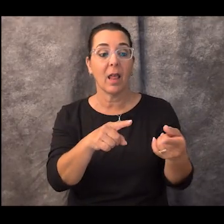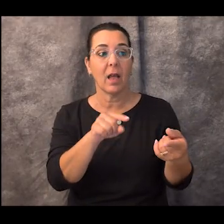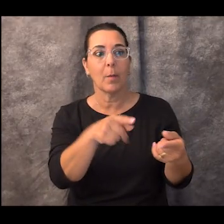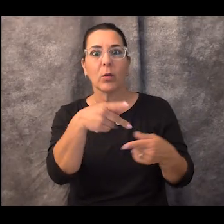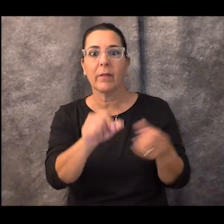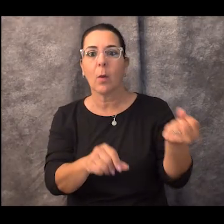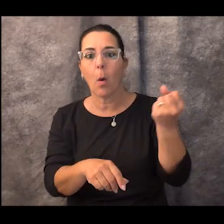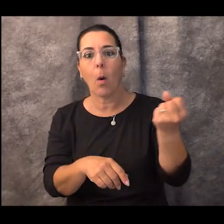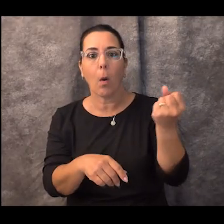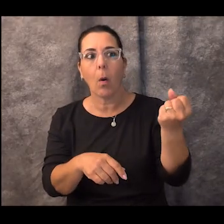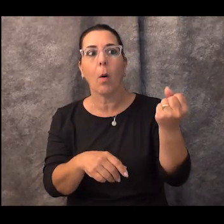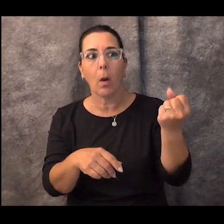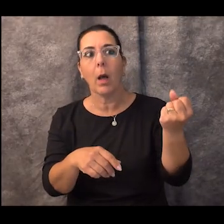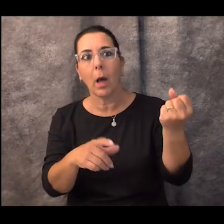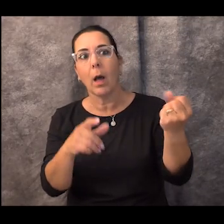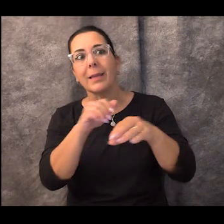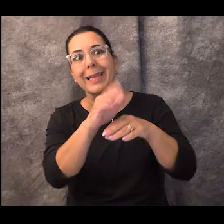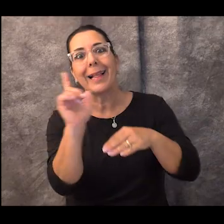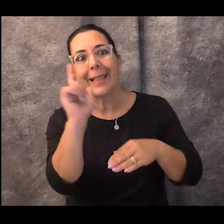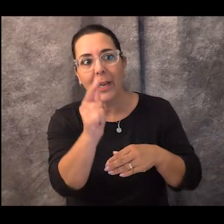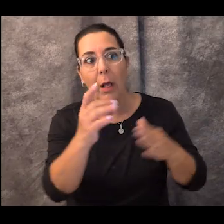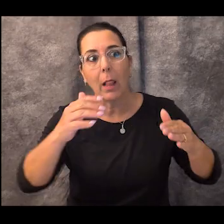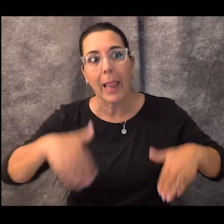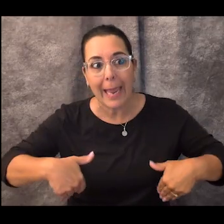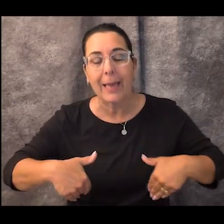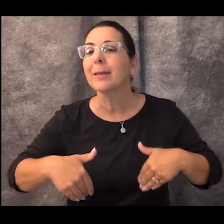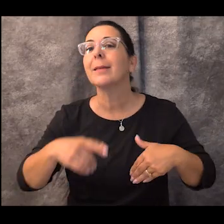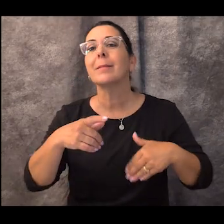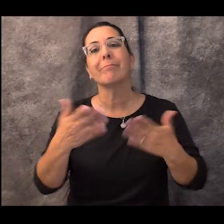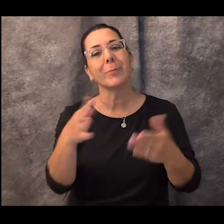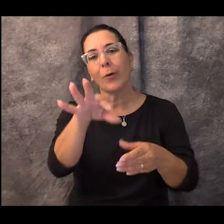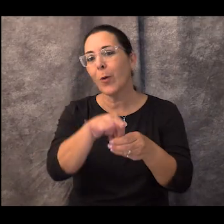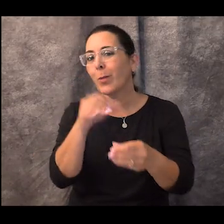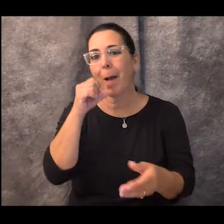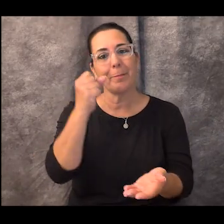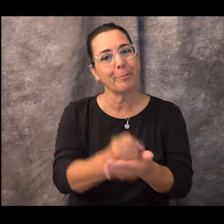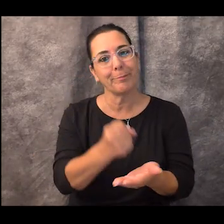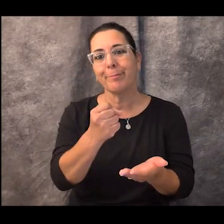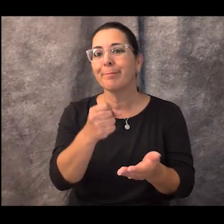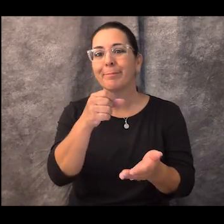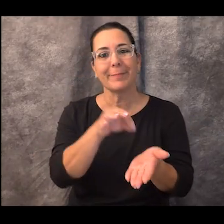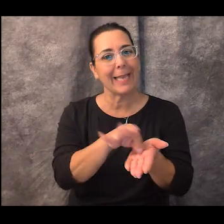ahead of time, you just I don't think there's any reason to panic. I think you just want to, if you need that ballot